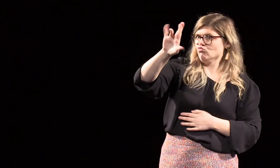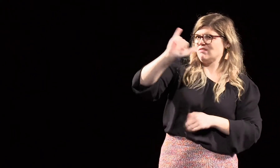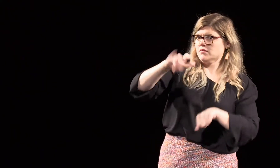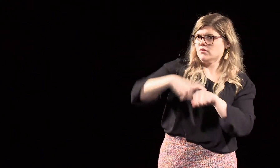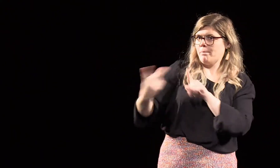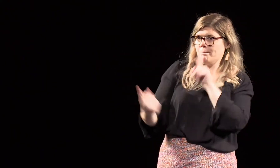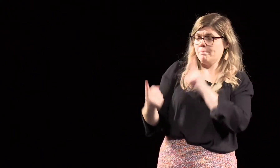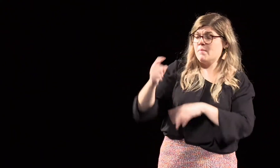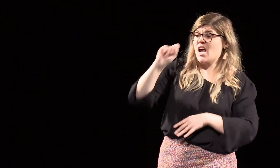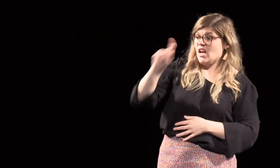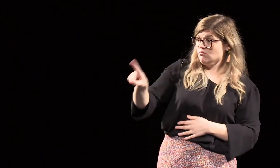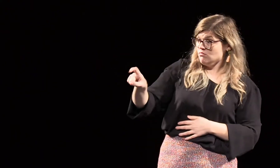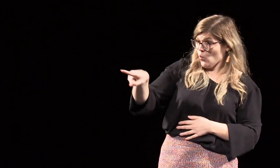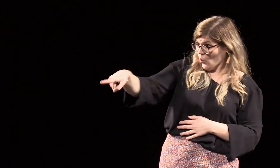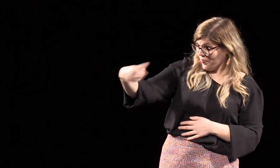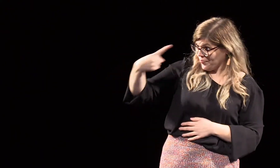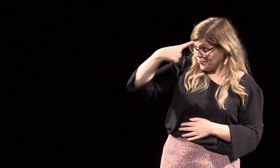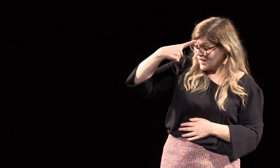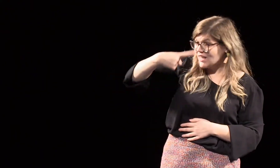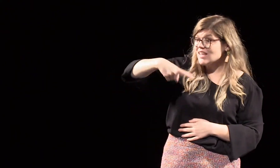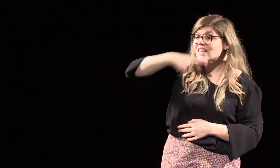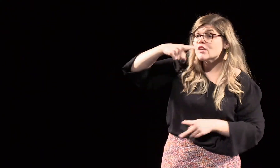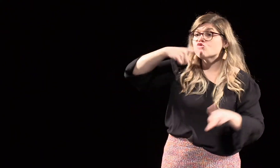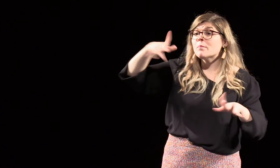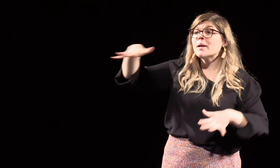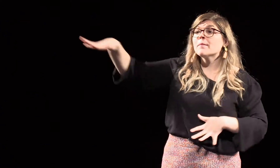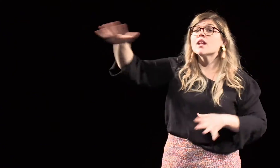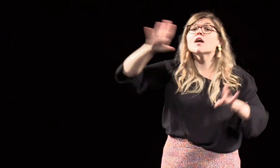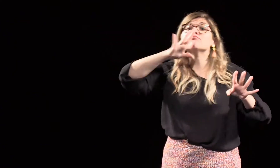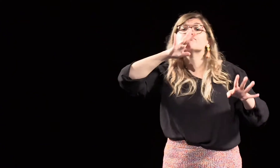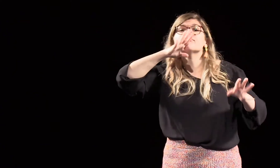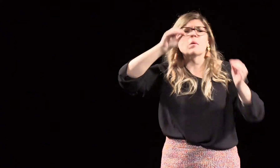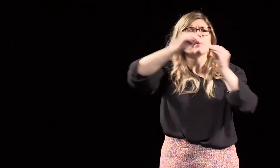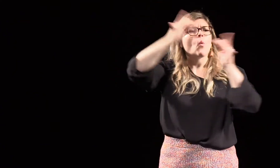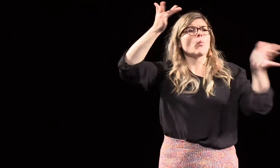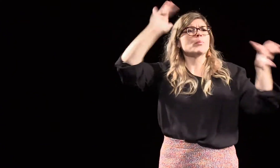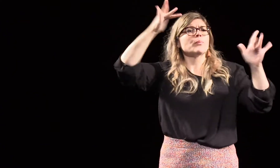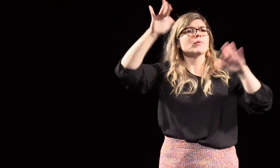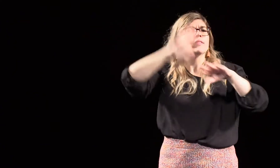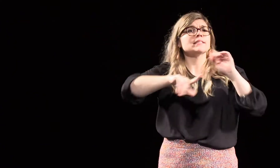So Carlin asks Henry straight up. He says, "Do you think that hearing people